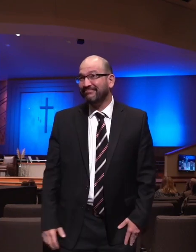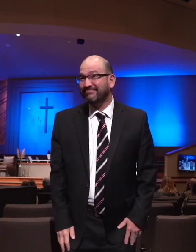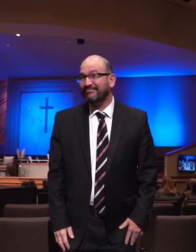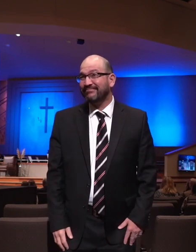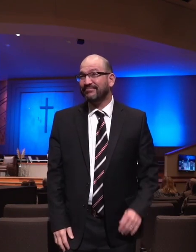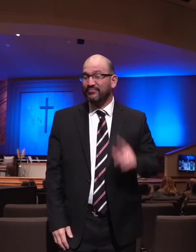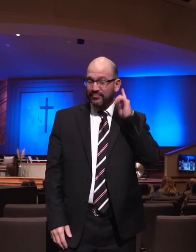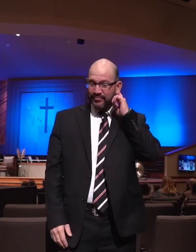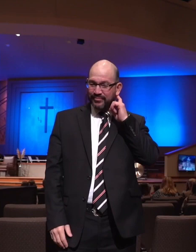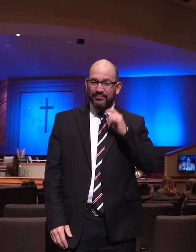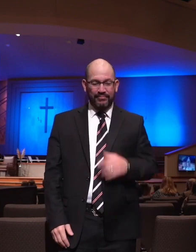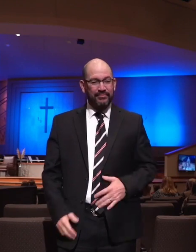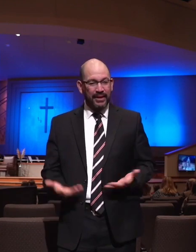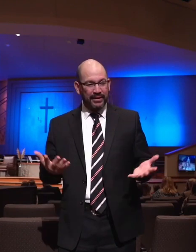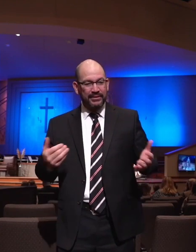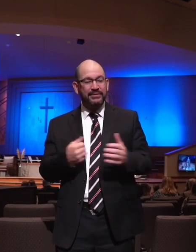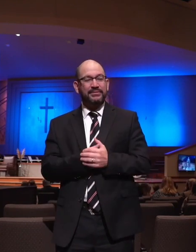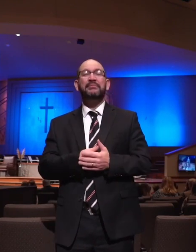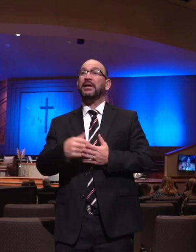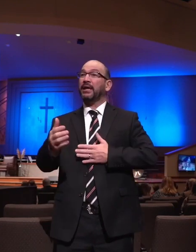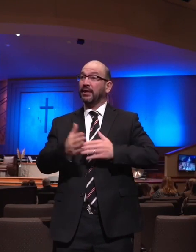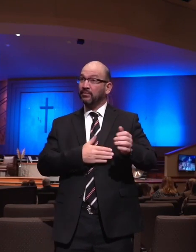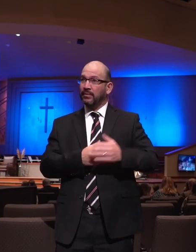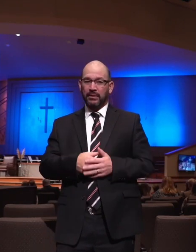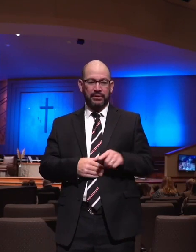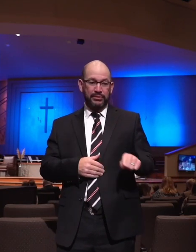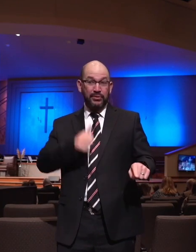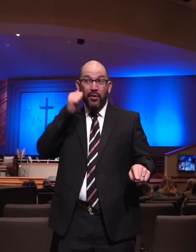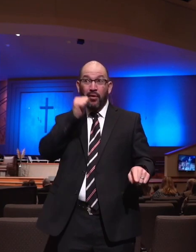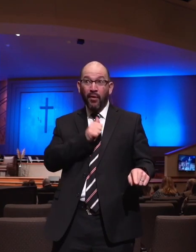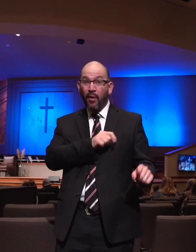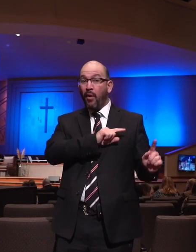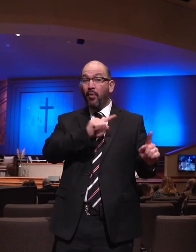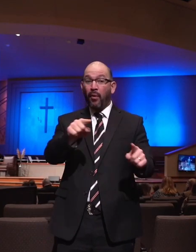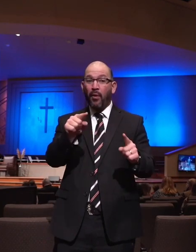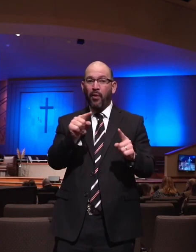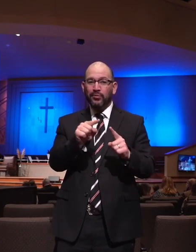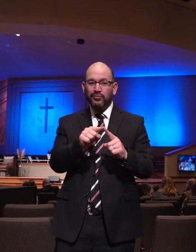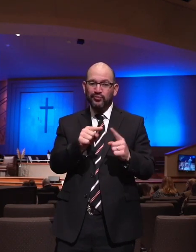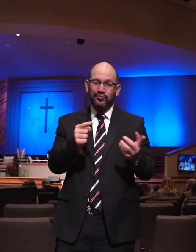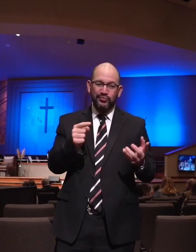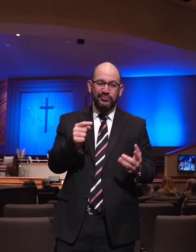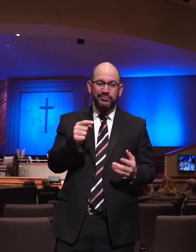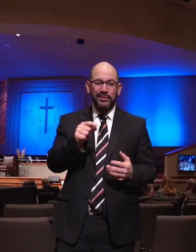and totally funded by Naaman she gets to go to the mission field and she didn't